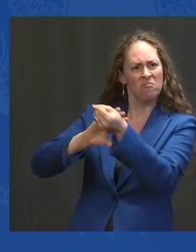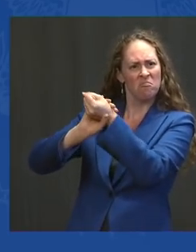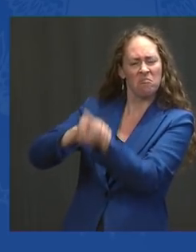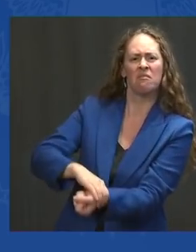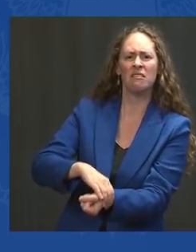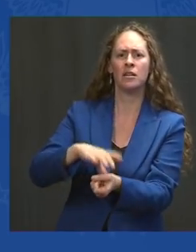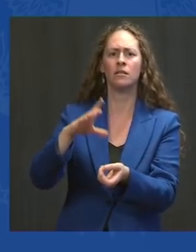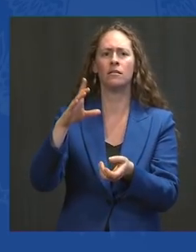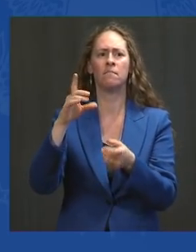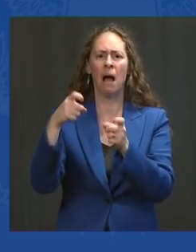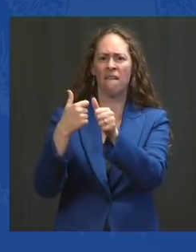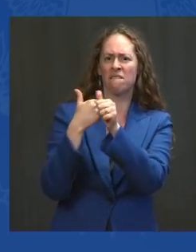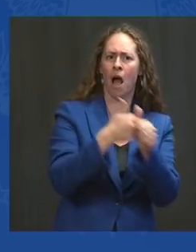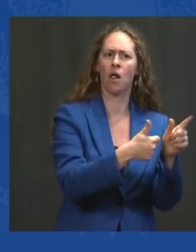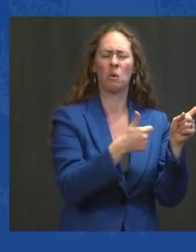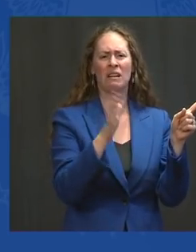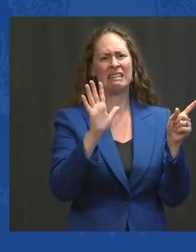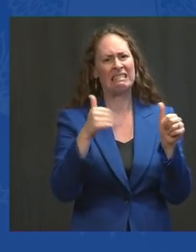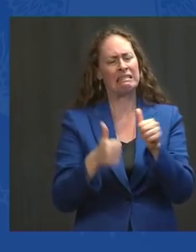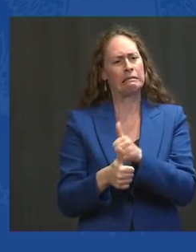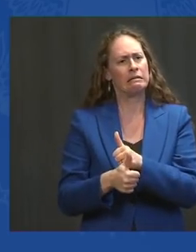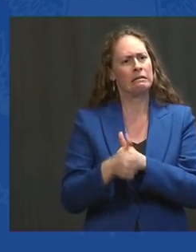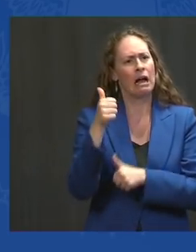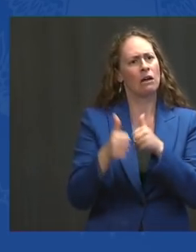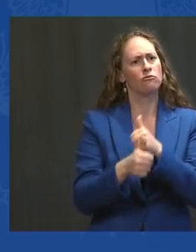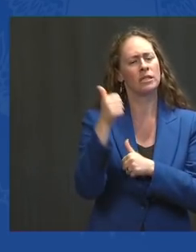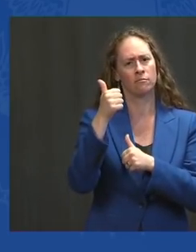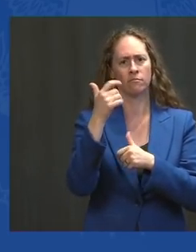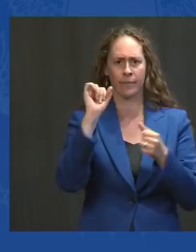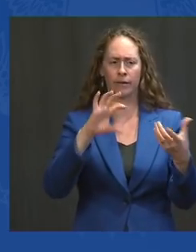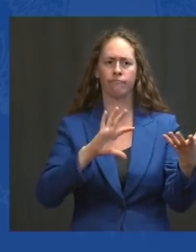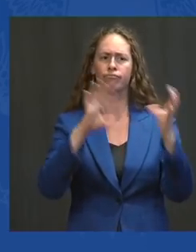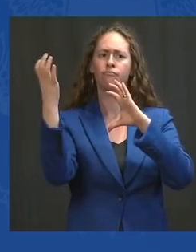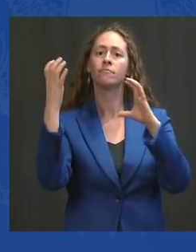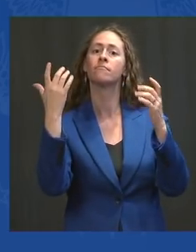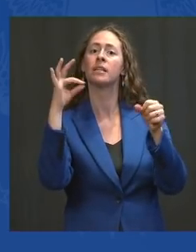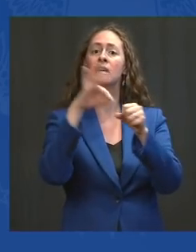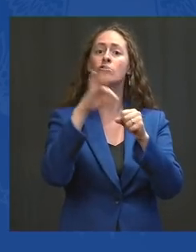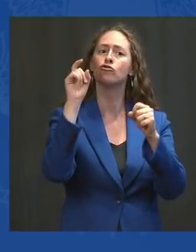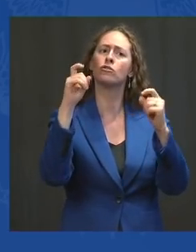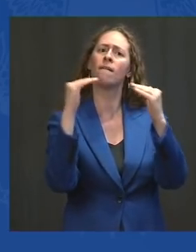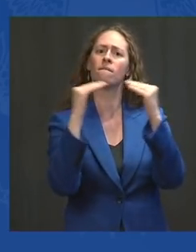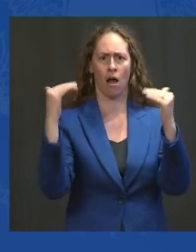and the integrity of free and fair elections in our history. Never before have they decided who gets to count --